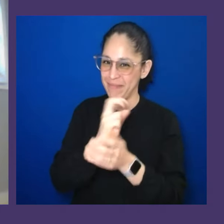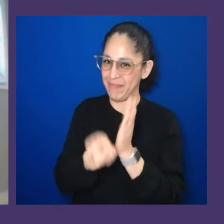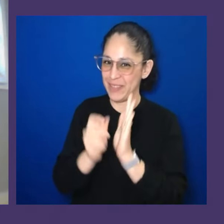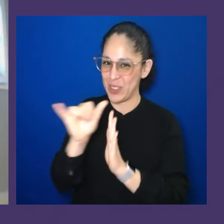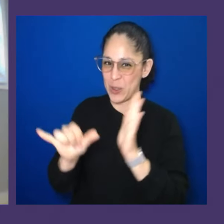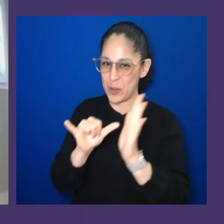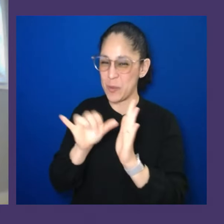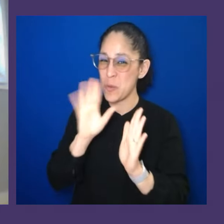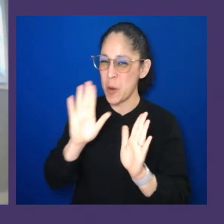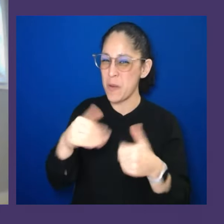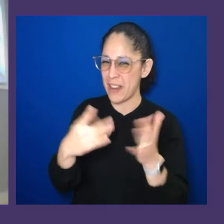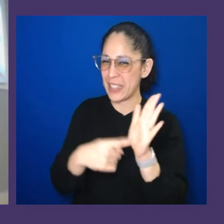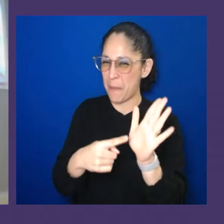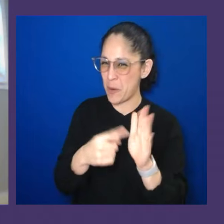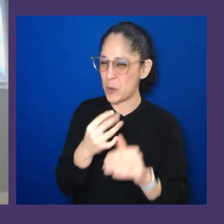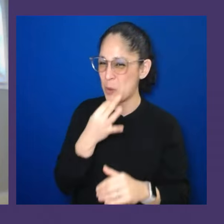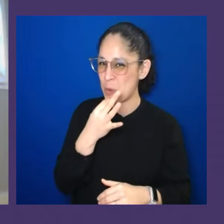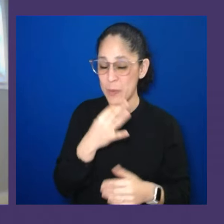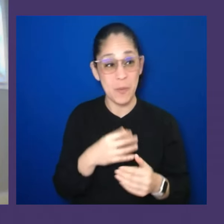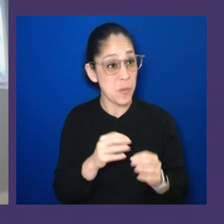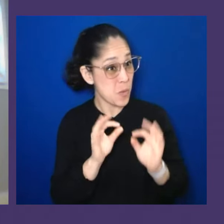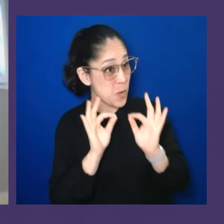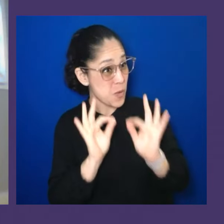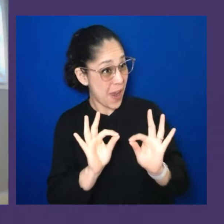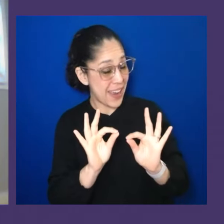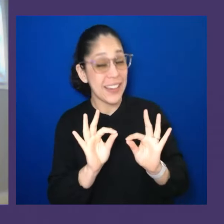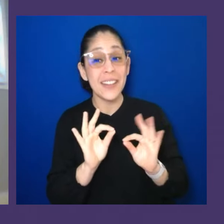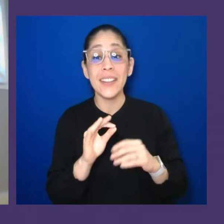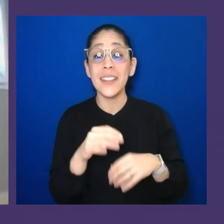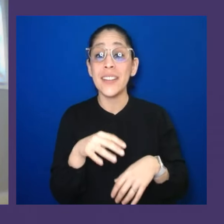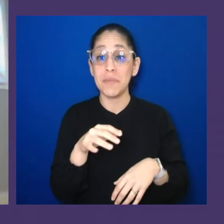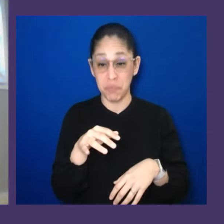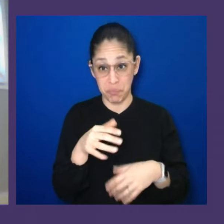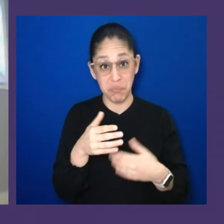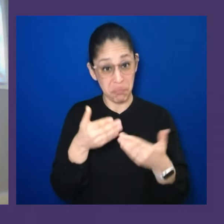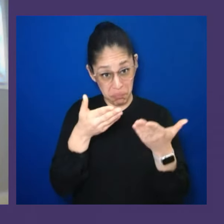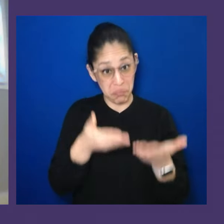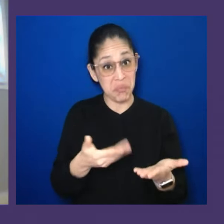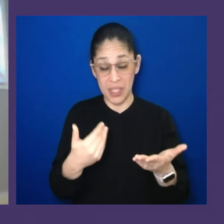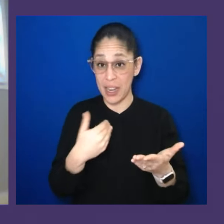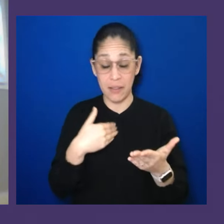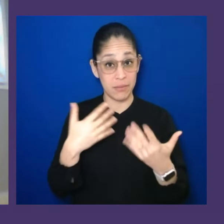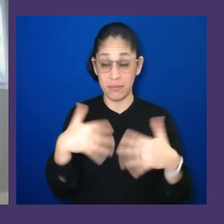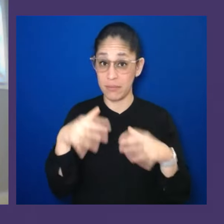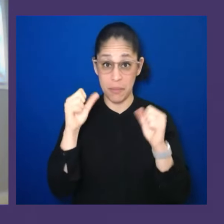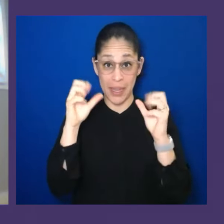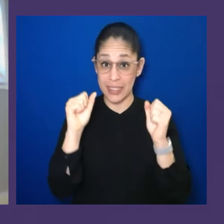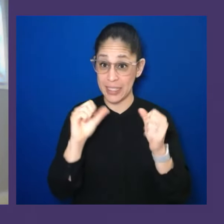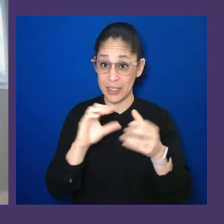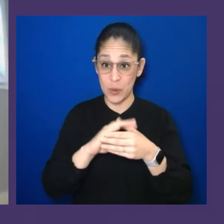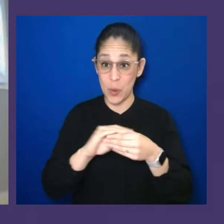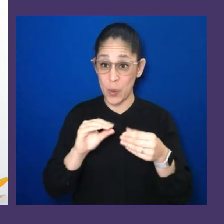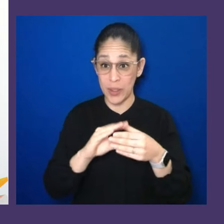Anne Taylor: Great. So, you too have a great story, an inspirational one,